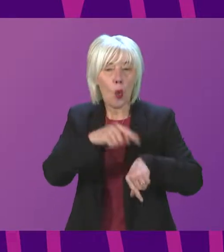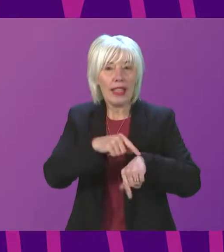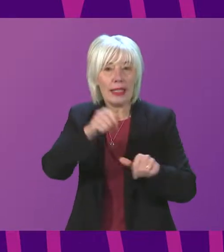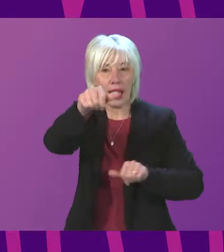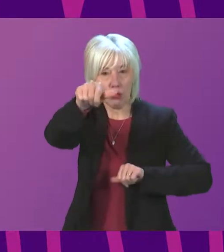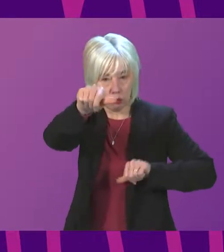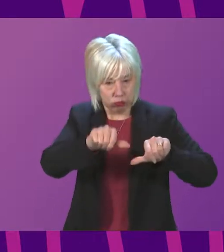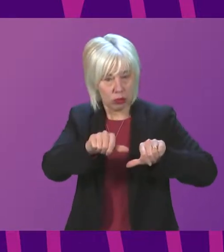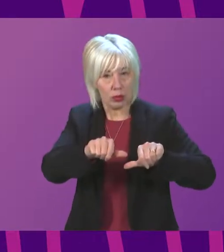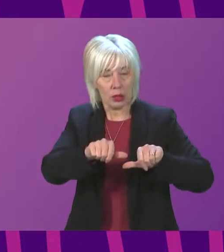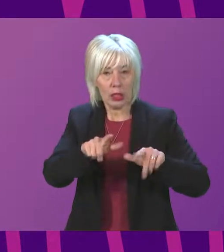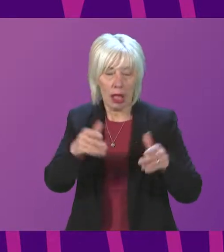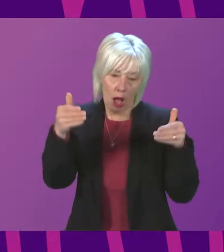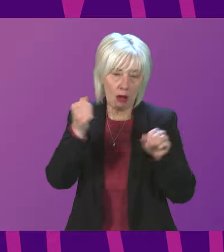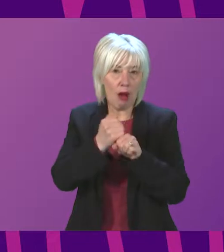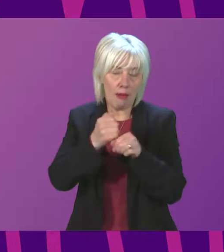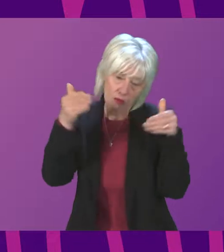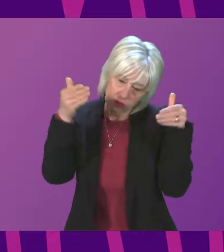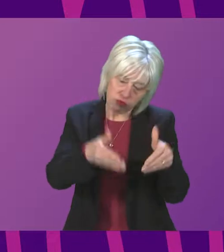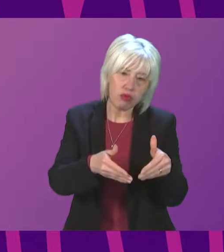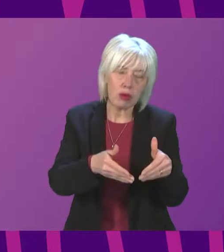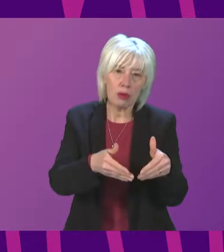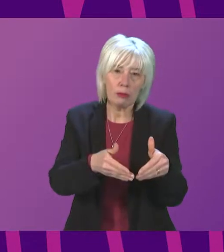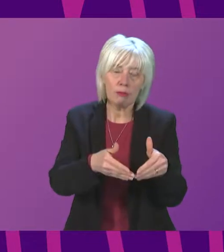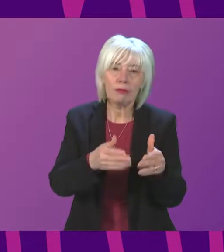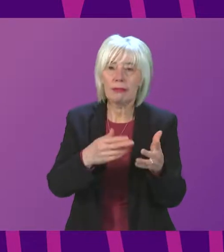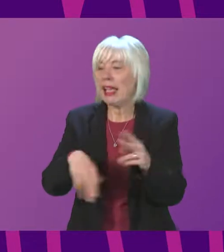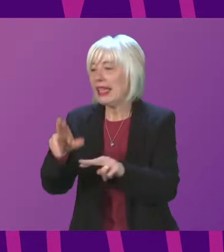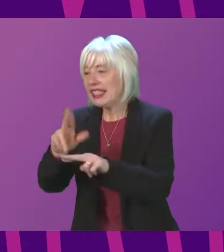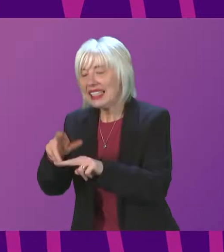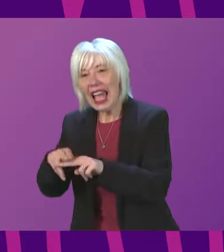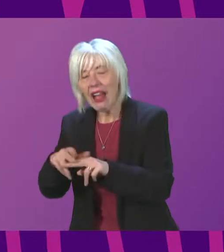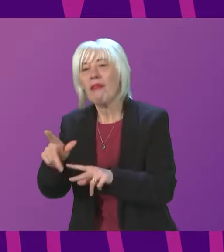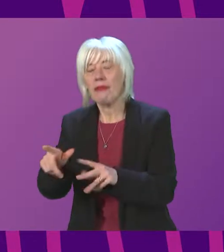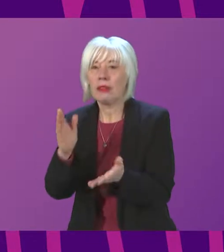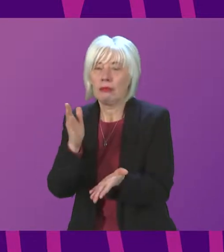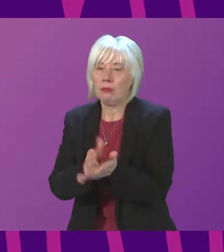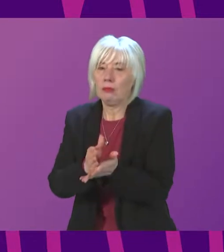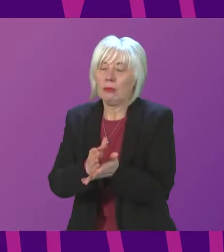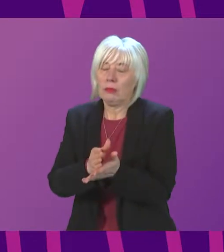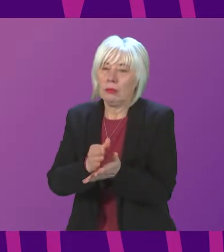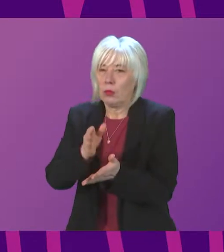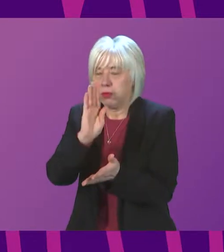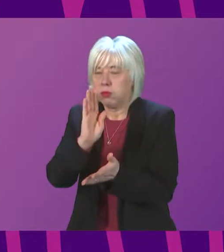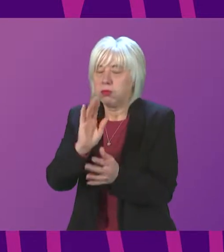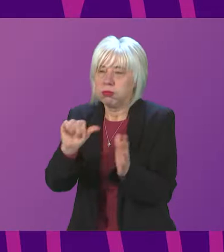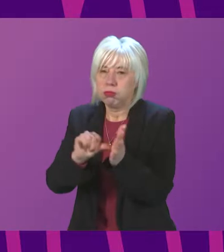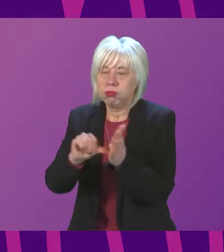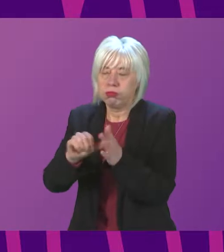The Government is very focused on that. On staffing, there are serious recruitment challenges for the NHS in Scotland, as there